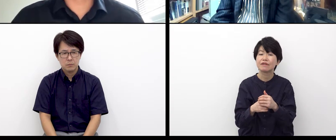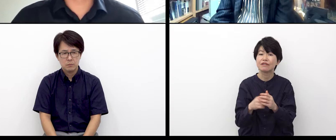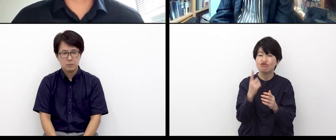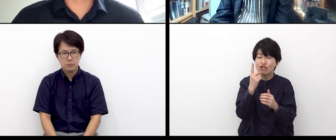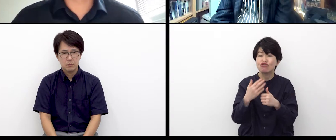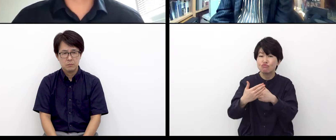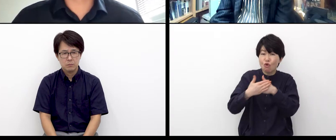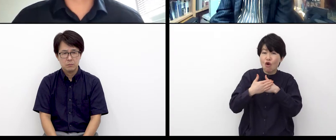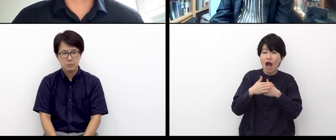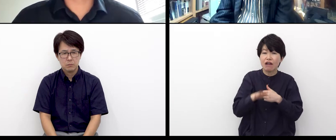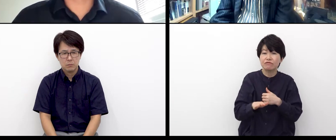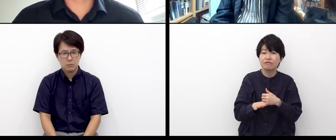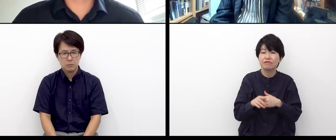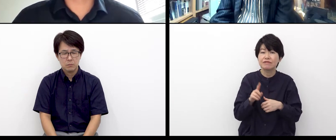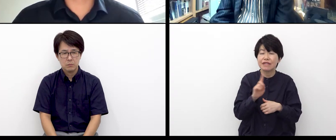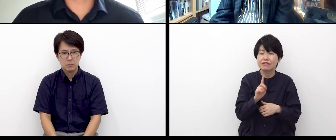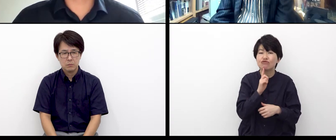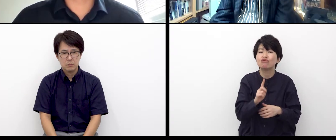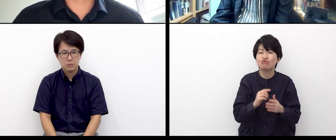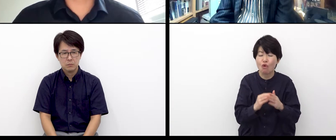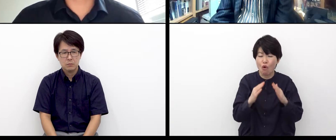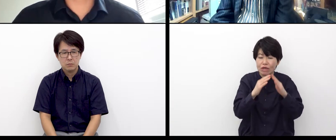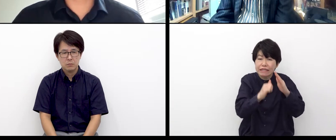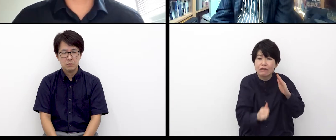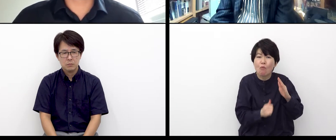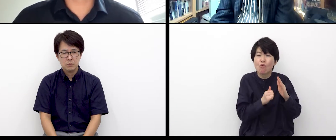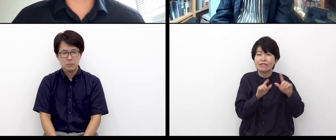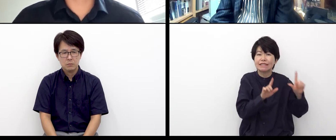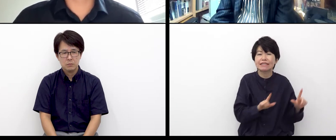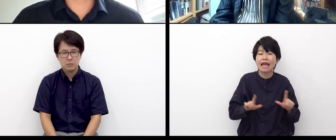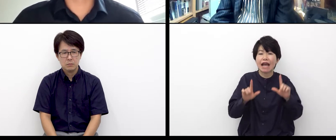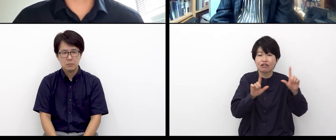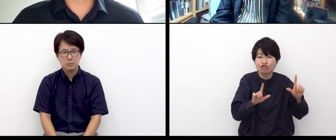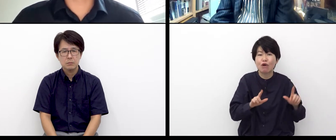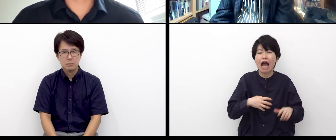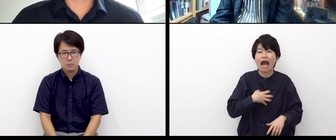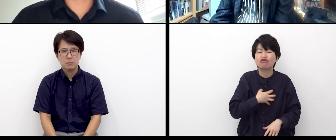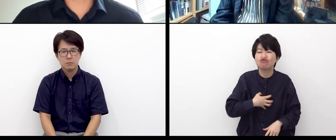many people understand that our life is tough if we keep staying at home.